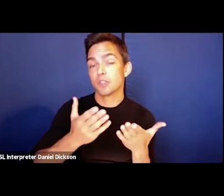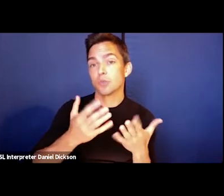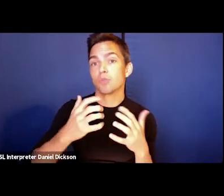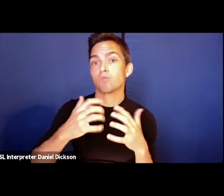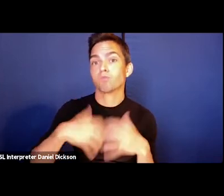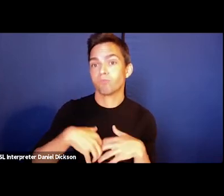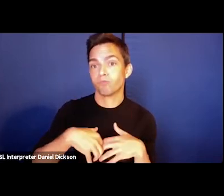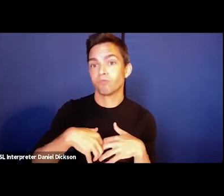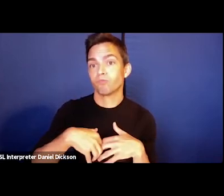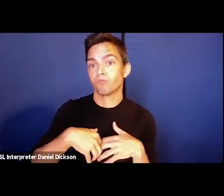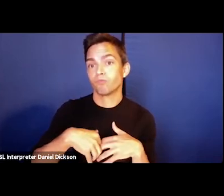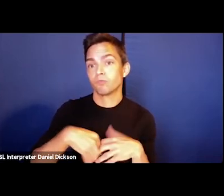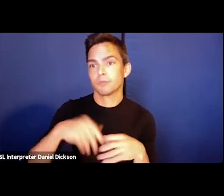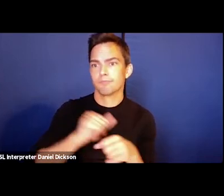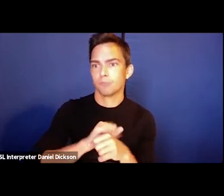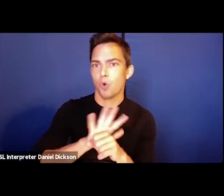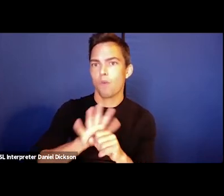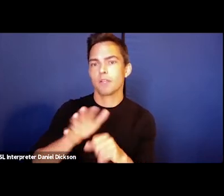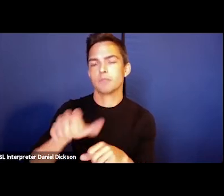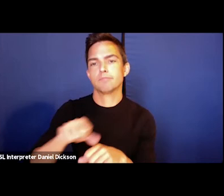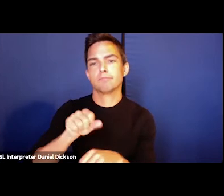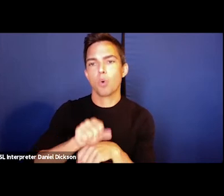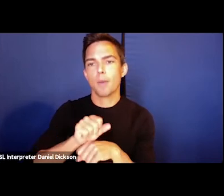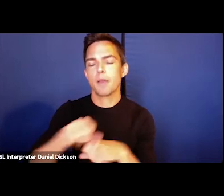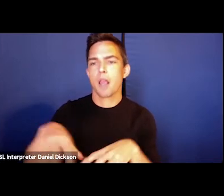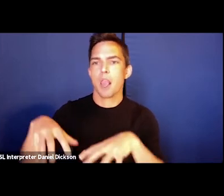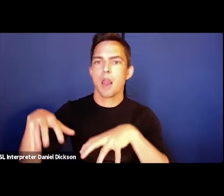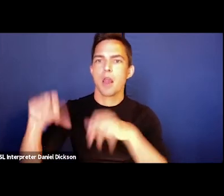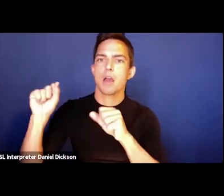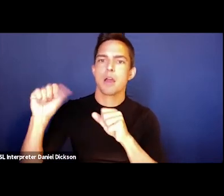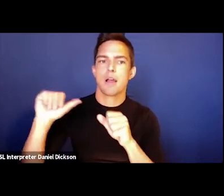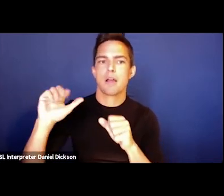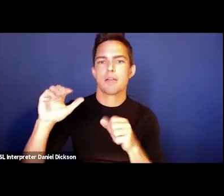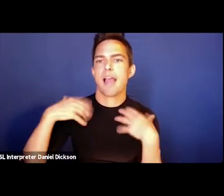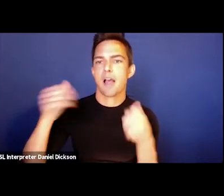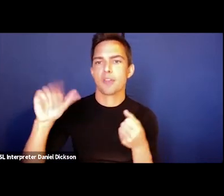as COVID appointments took over the healthcare availability